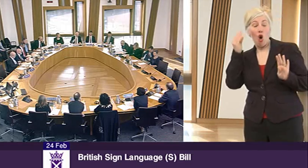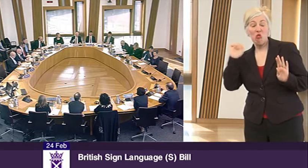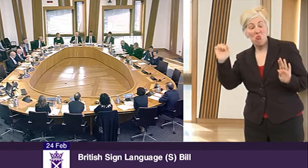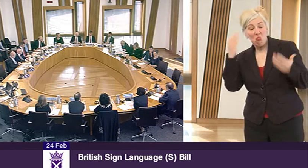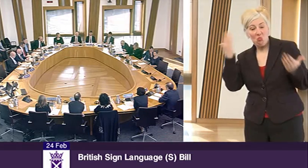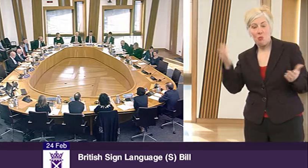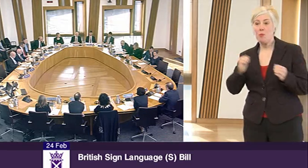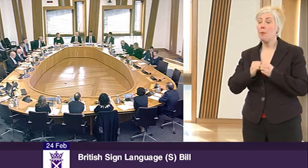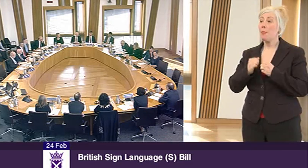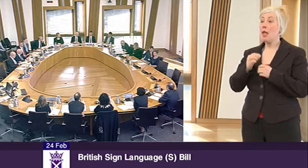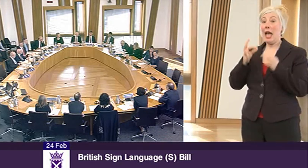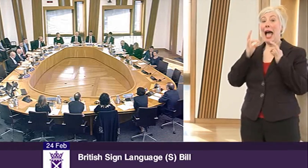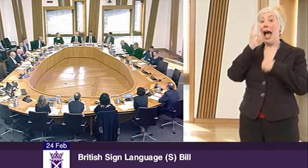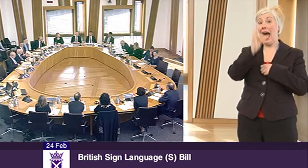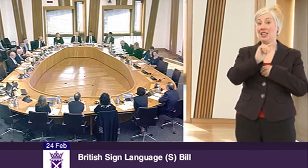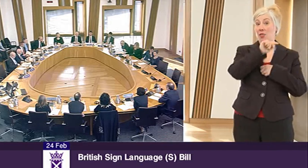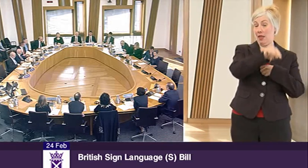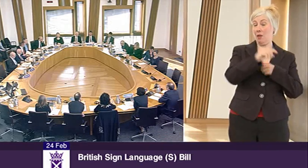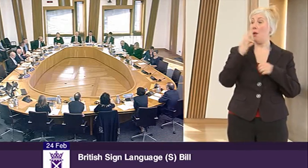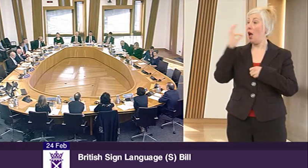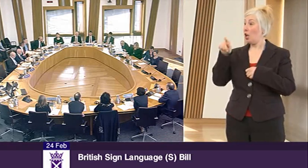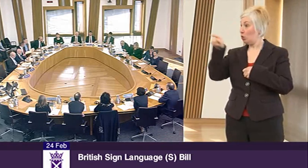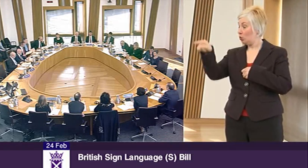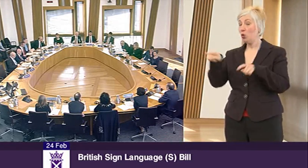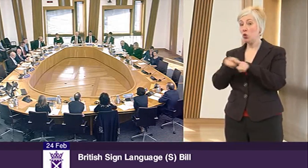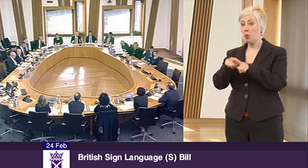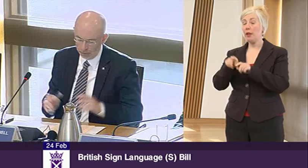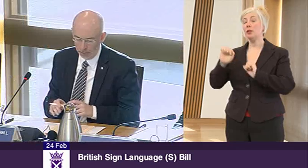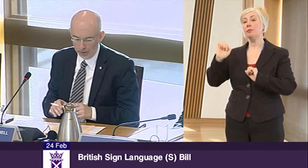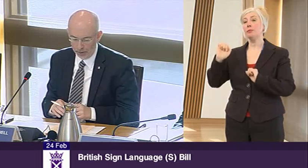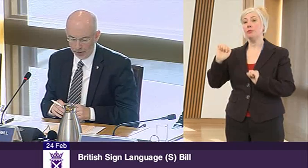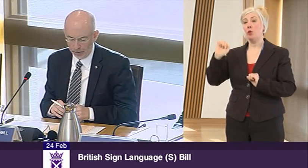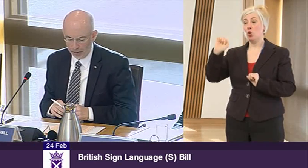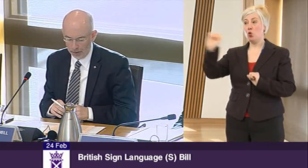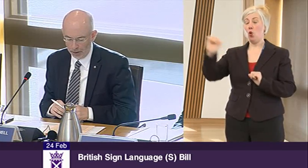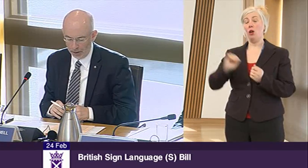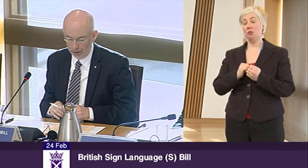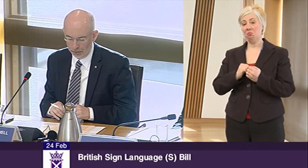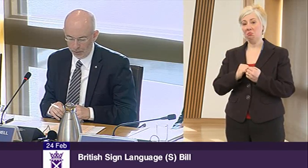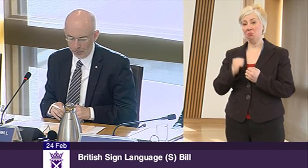panel, but I asked it—and I will ask you—about the Scottish Government’s suggestion that